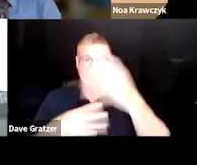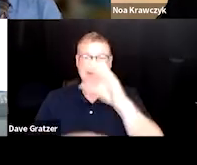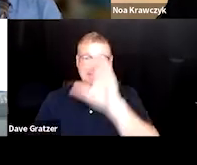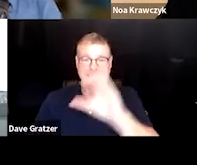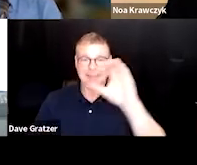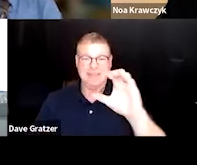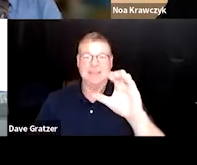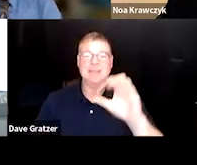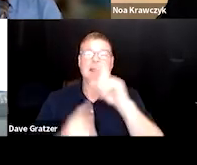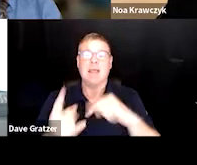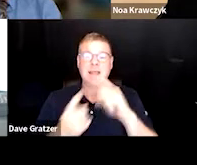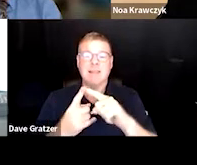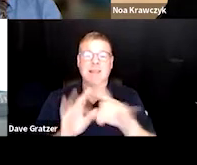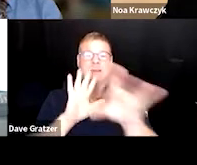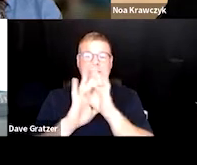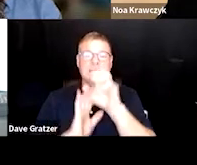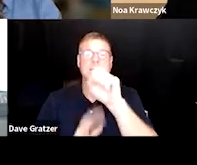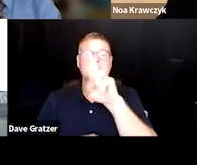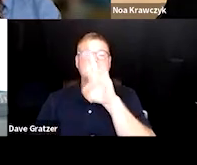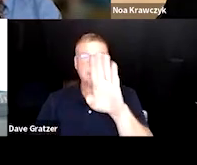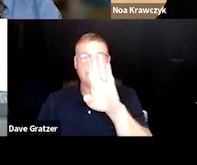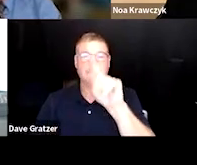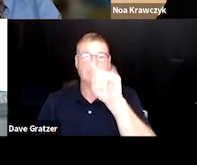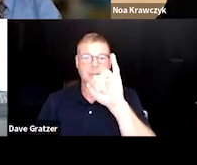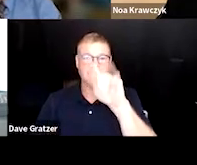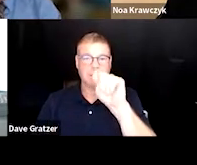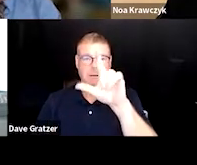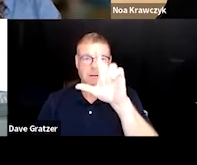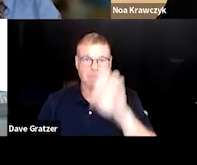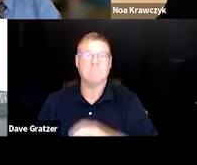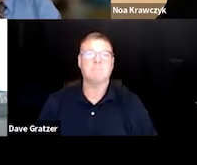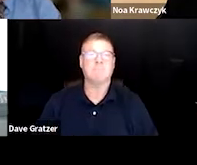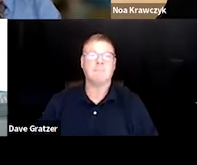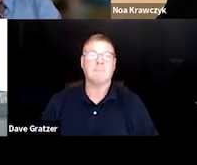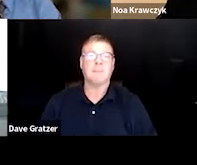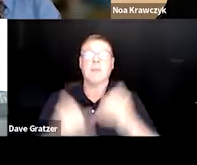and then select Show Subtitles. So just a quick look at today's agenda.